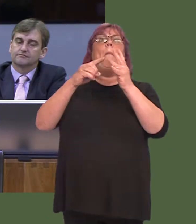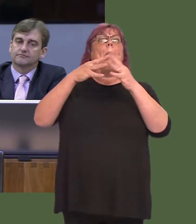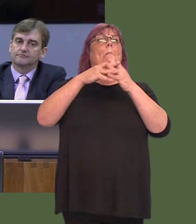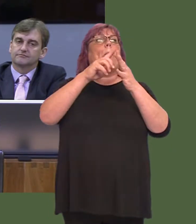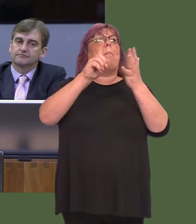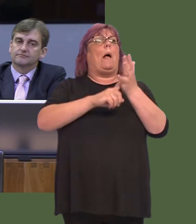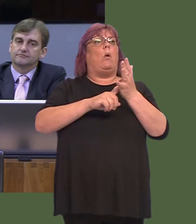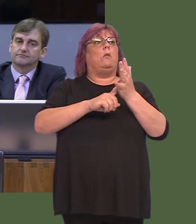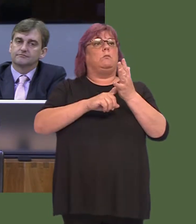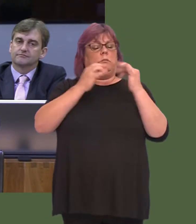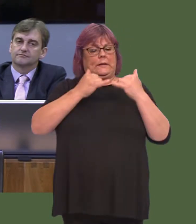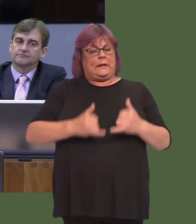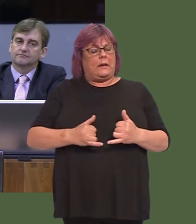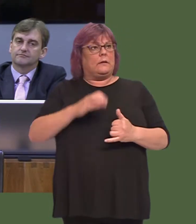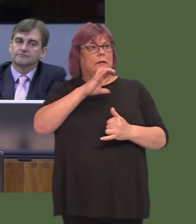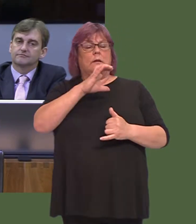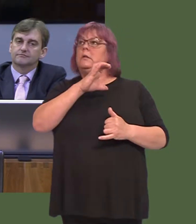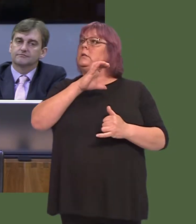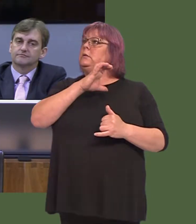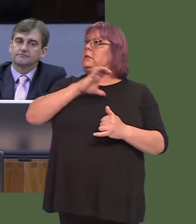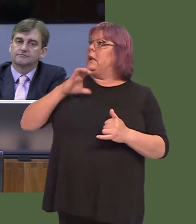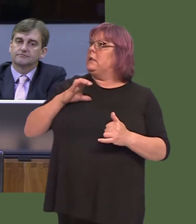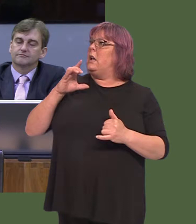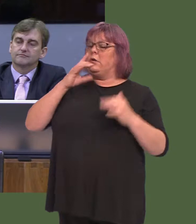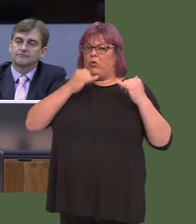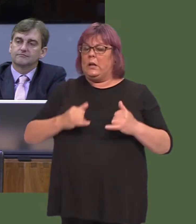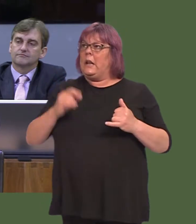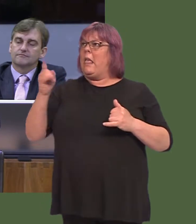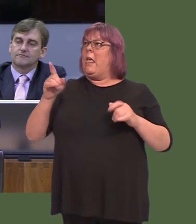at the moment, a very postcode lottery-driven screening programme.